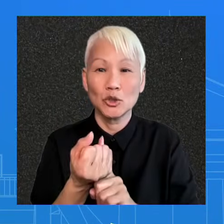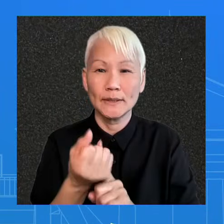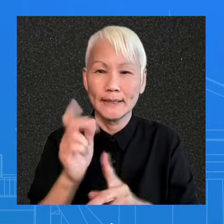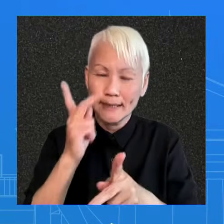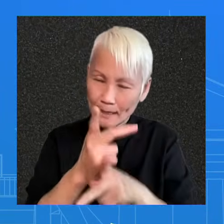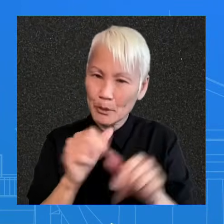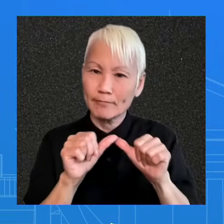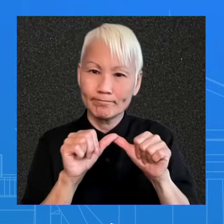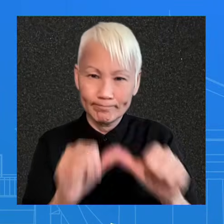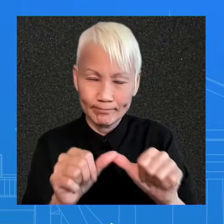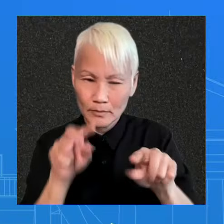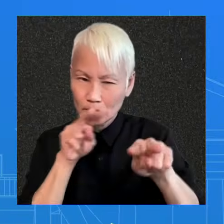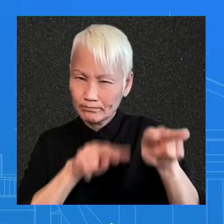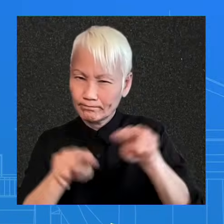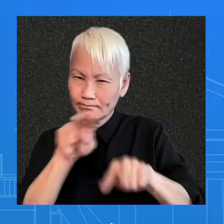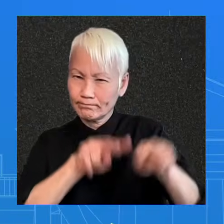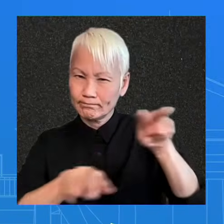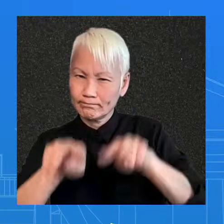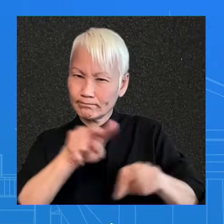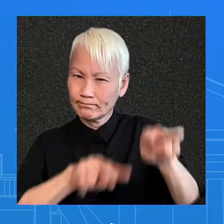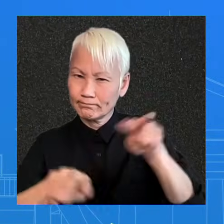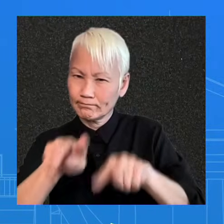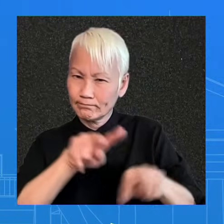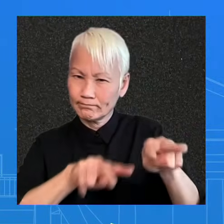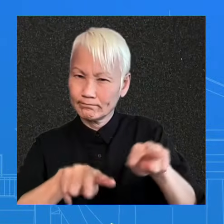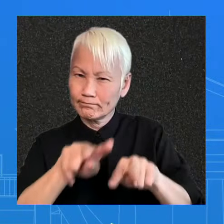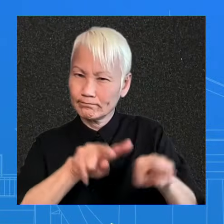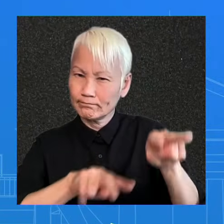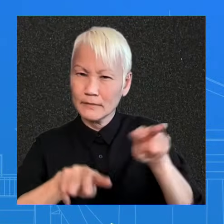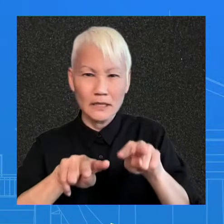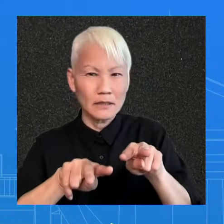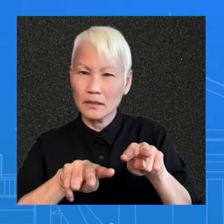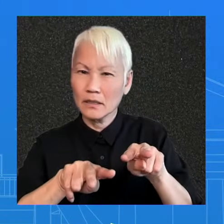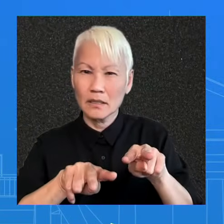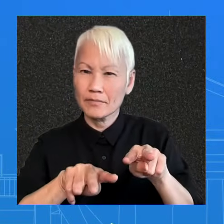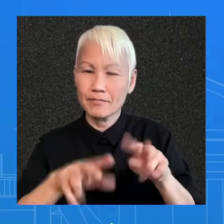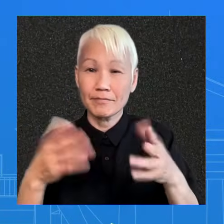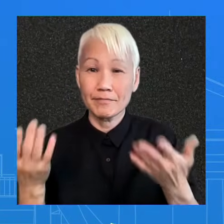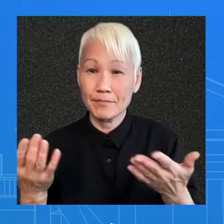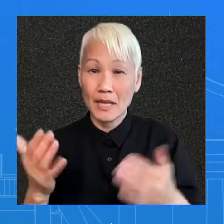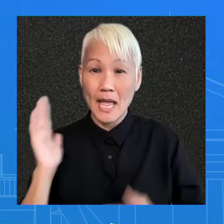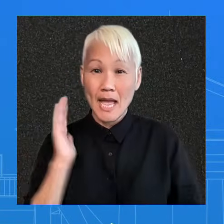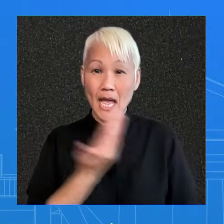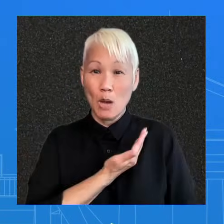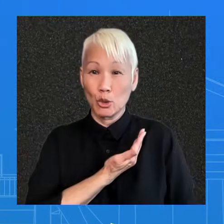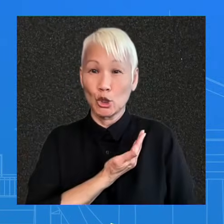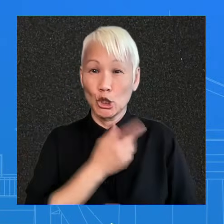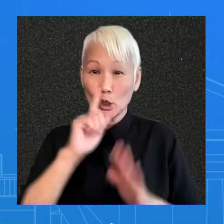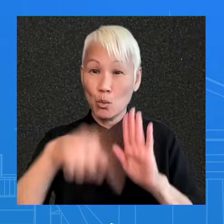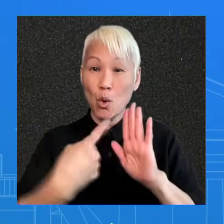And so what --the way that we see our role here is we know that the parties who are negotiating